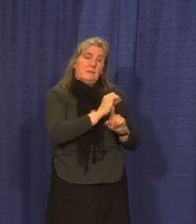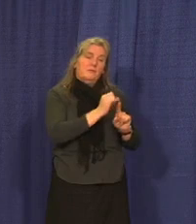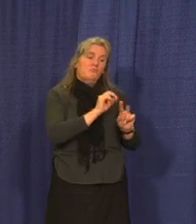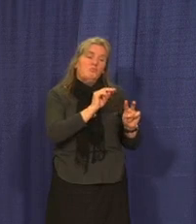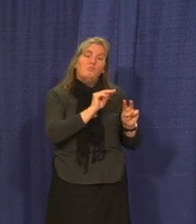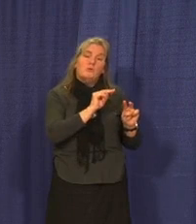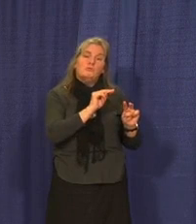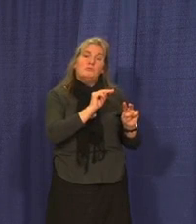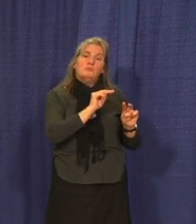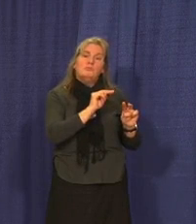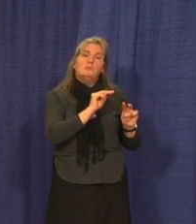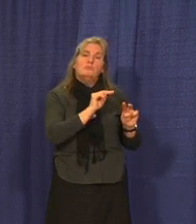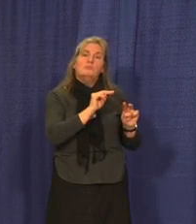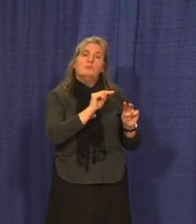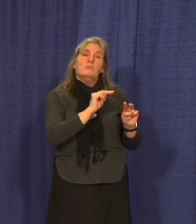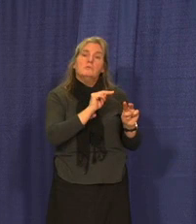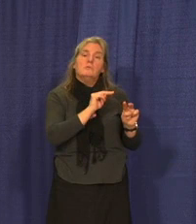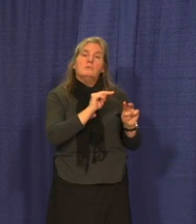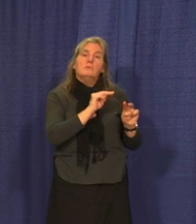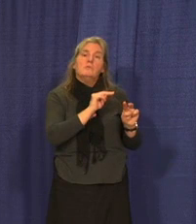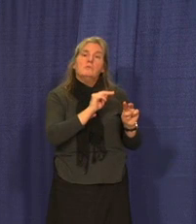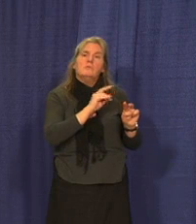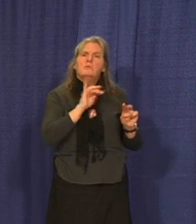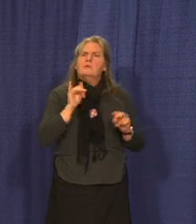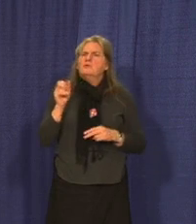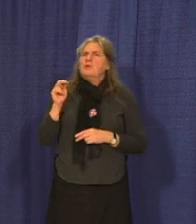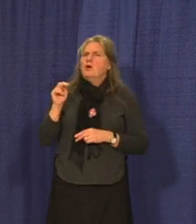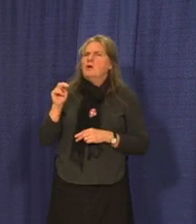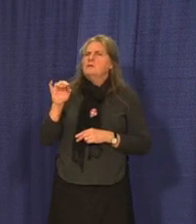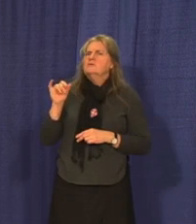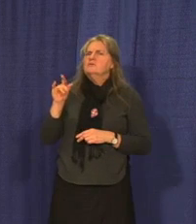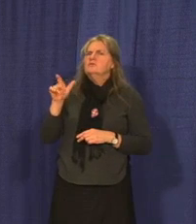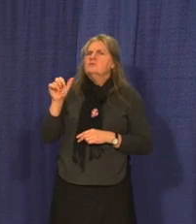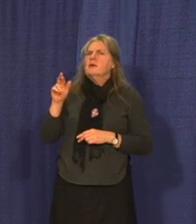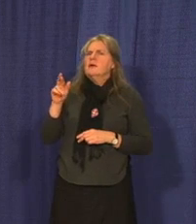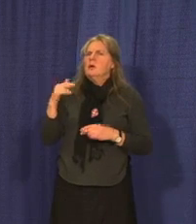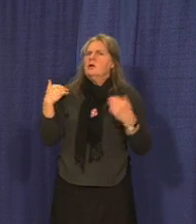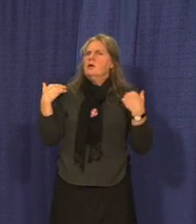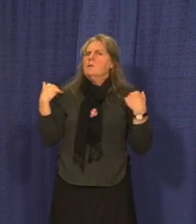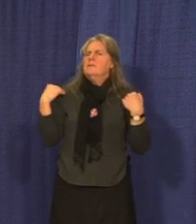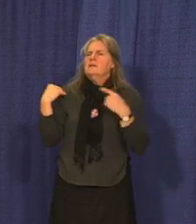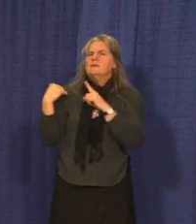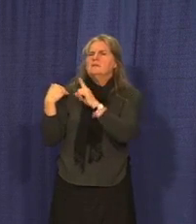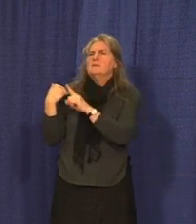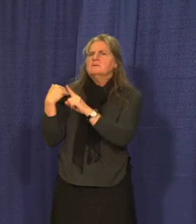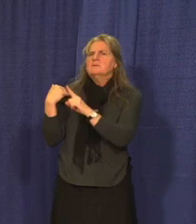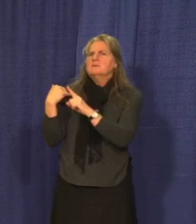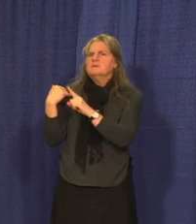monitor their situation in that particular area. John Streicker did share last